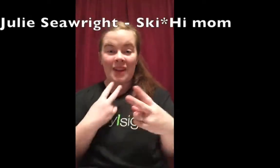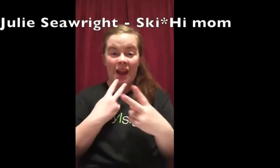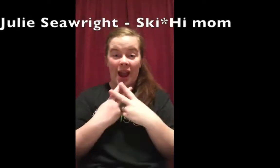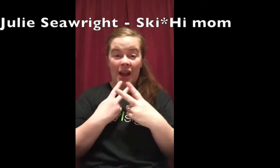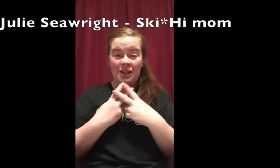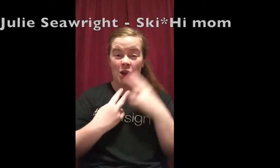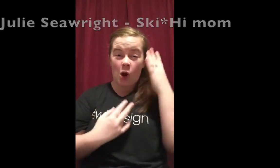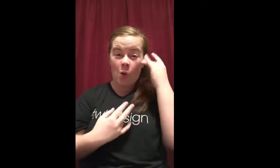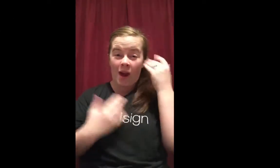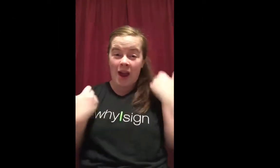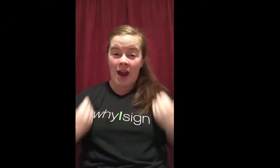And helps me talk with my friends.